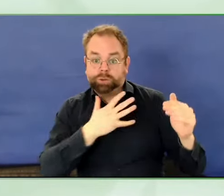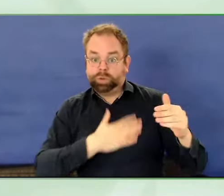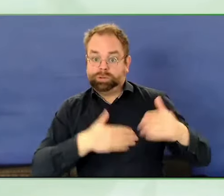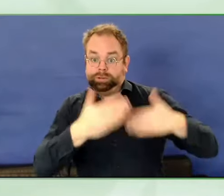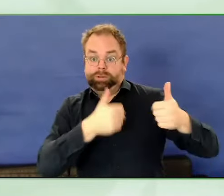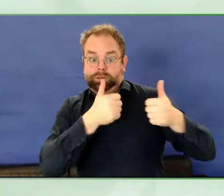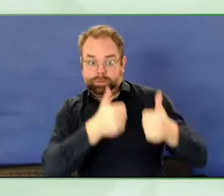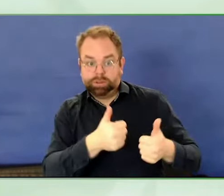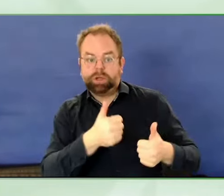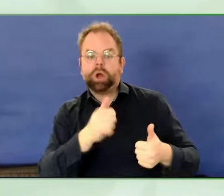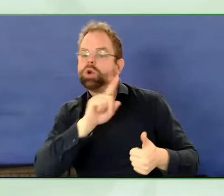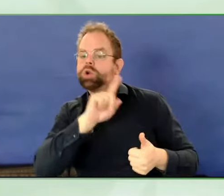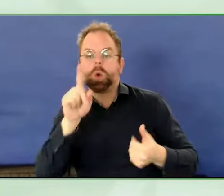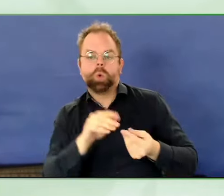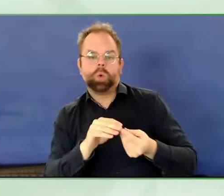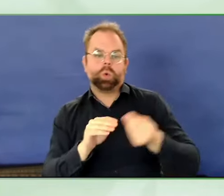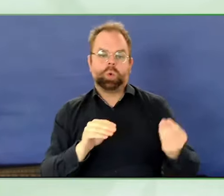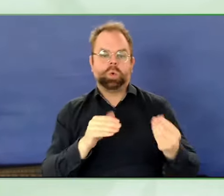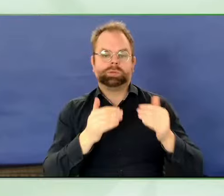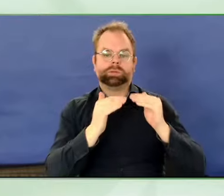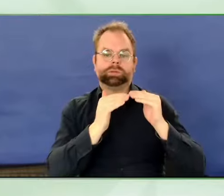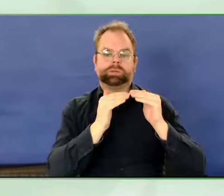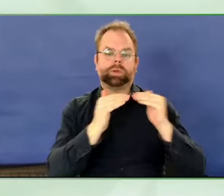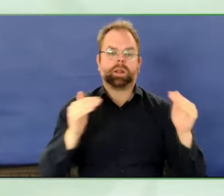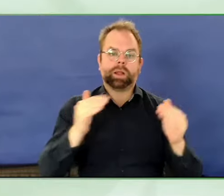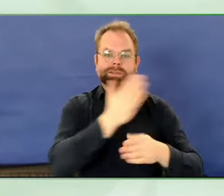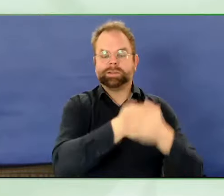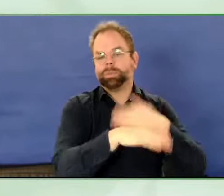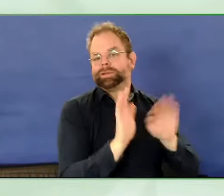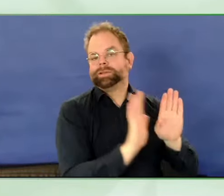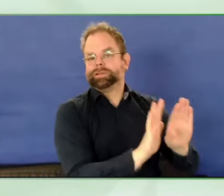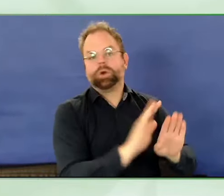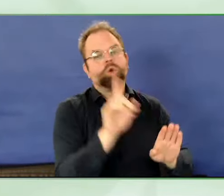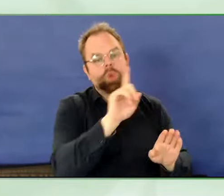whether it's ICT, whether it's communication, whether it's buildings, whatever it is.